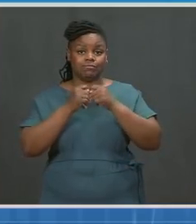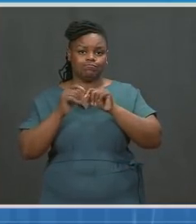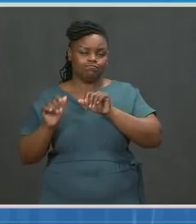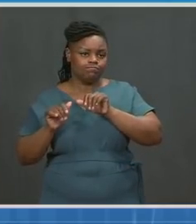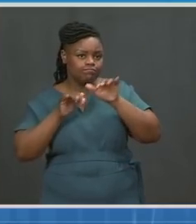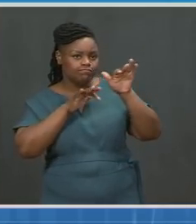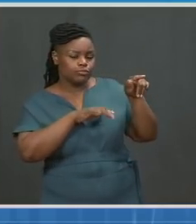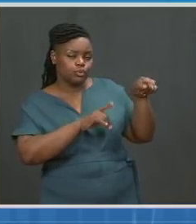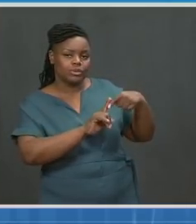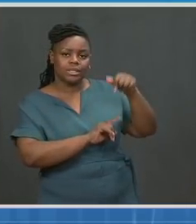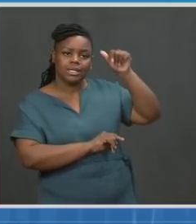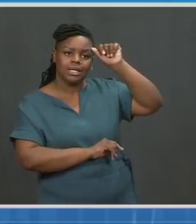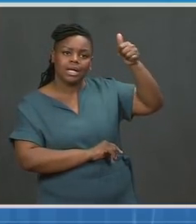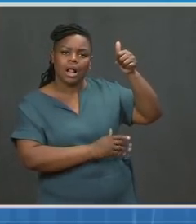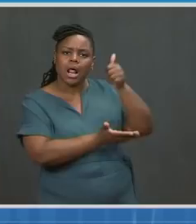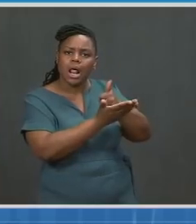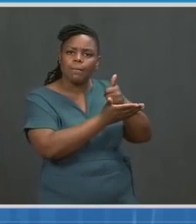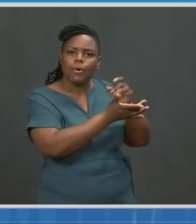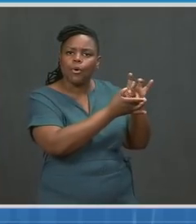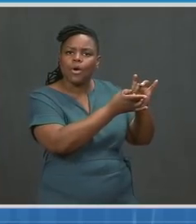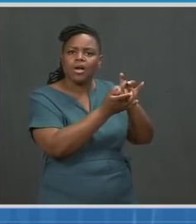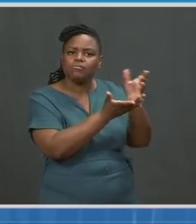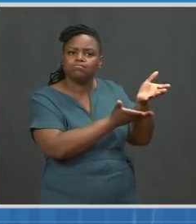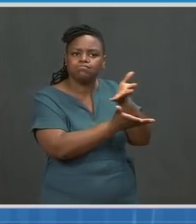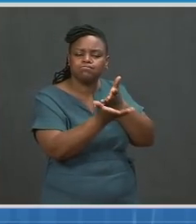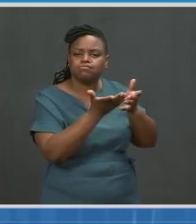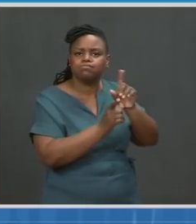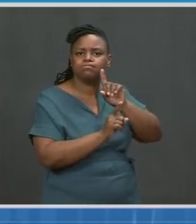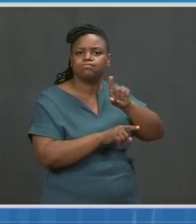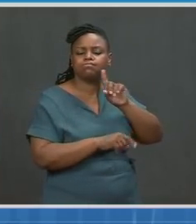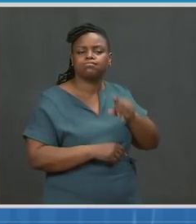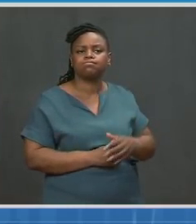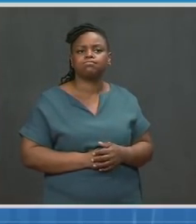to help coordinate this response. In terms of -- in terms of vaccines,